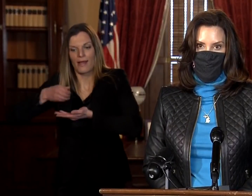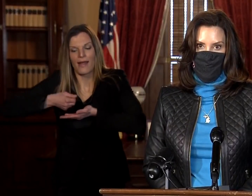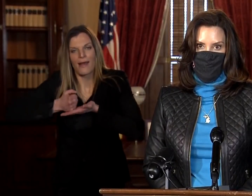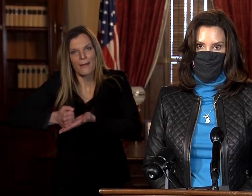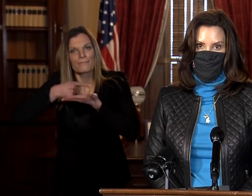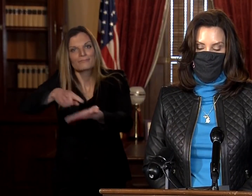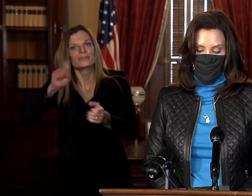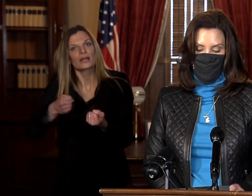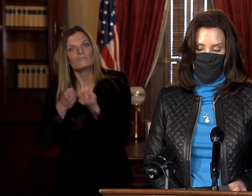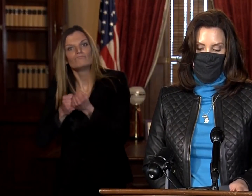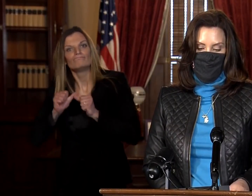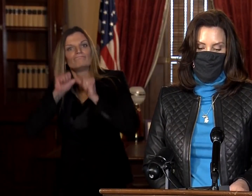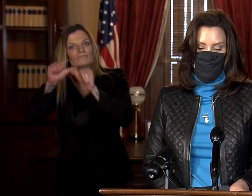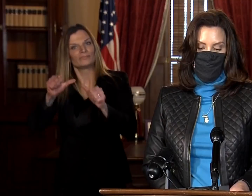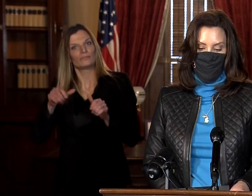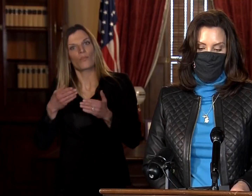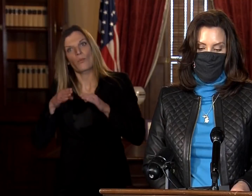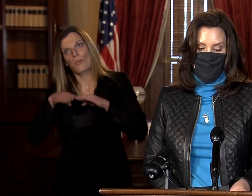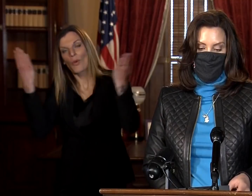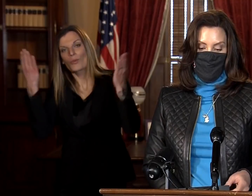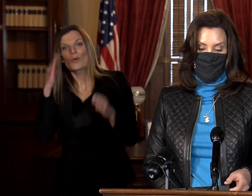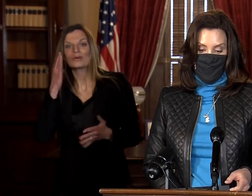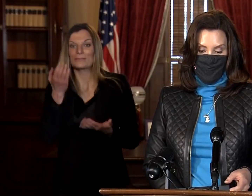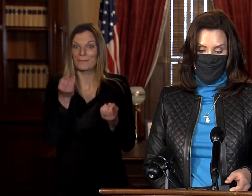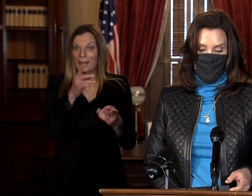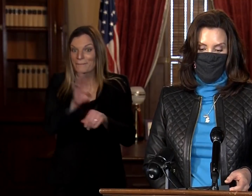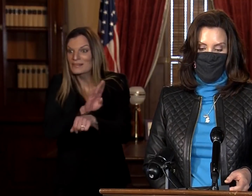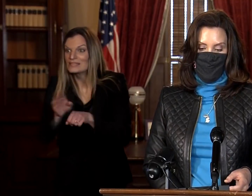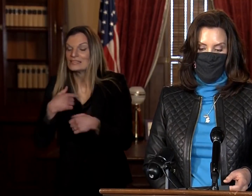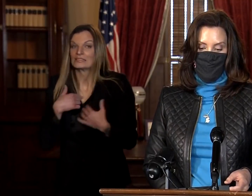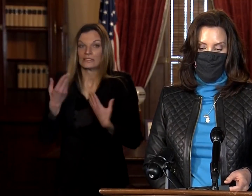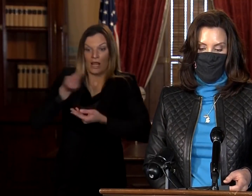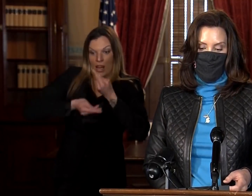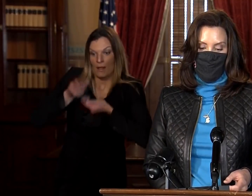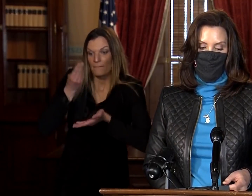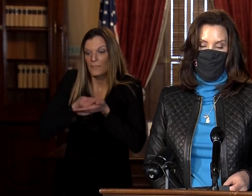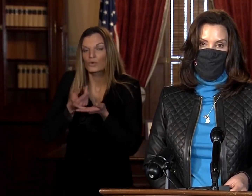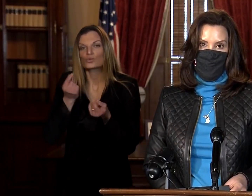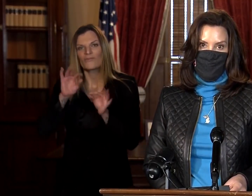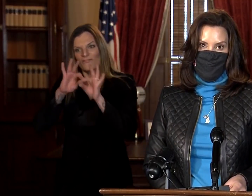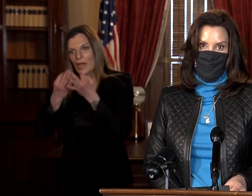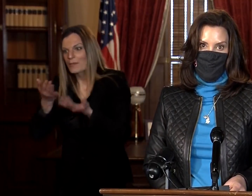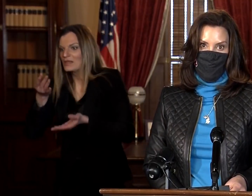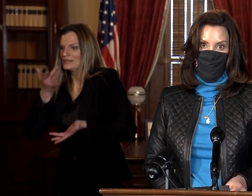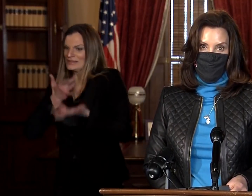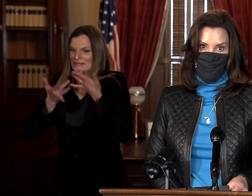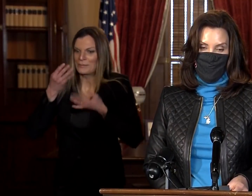businesses the support they need to stay afloat, as we continue to stay afloat, as we continue working to distribute these